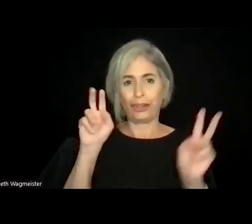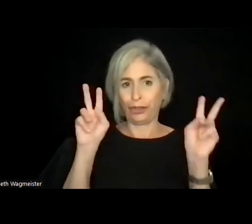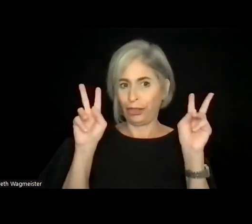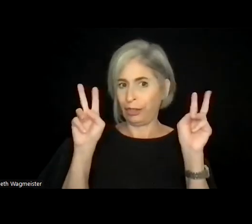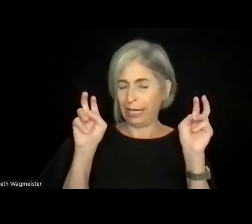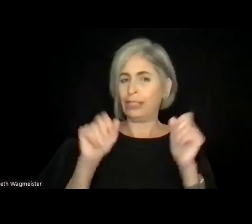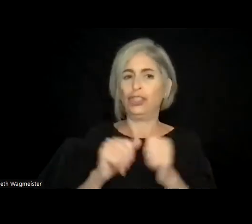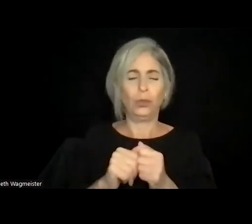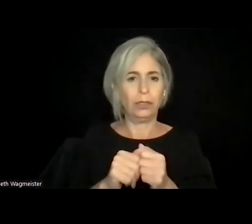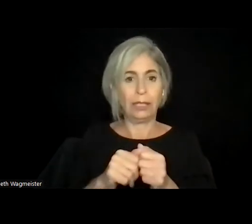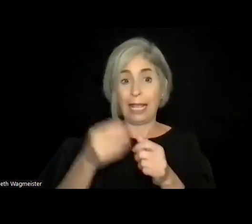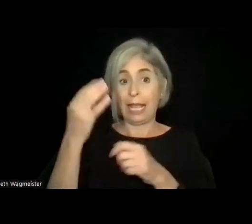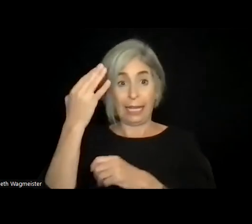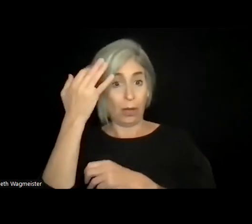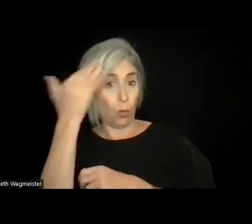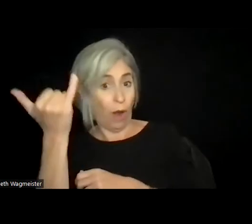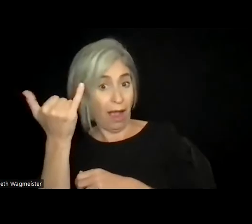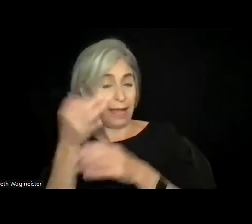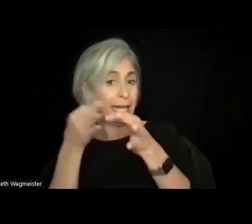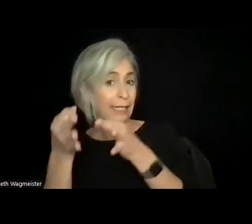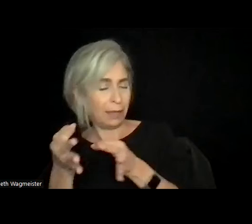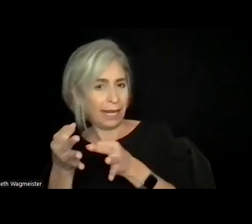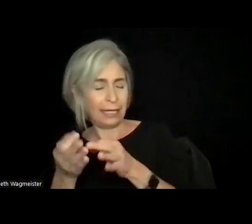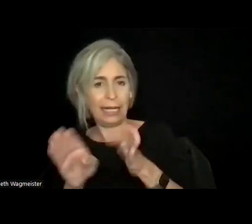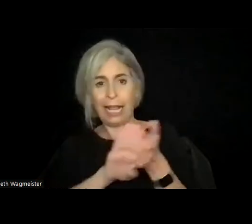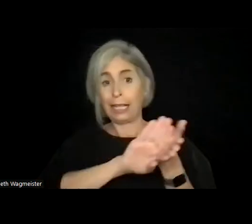them must discuss whether excluding people with depend